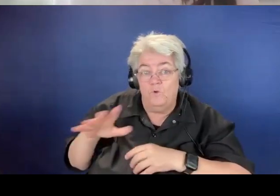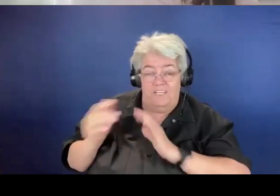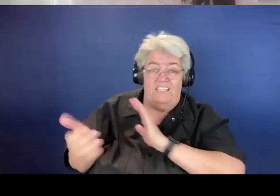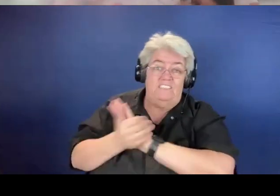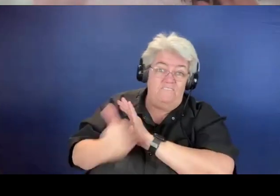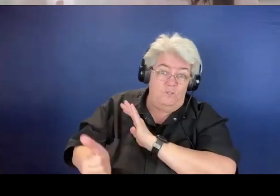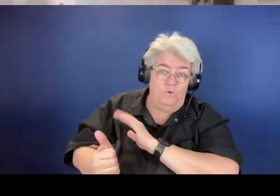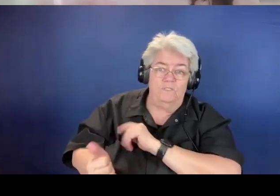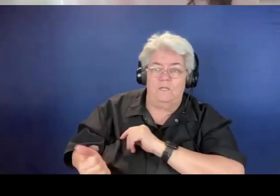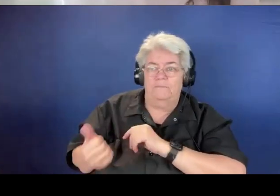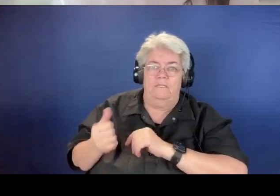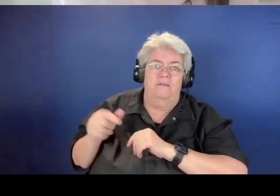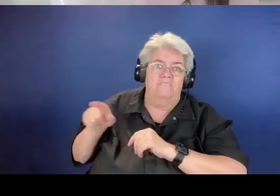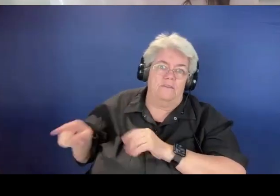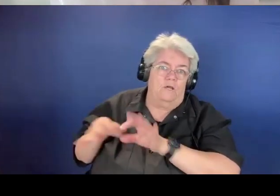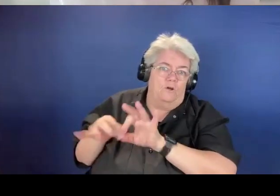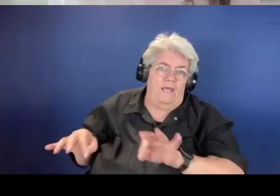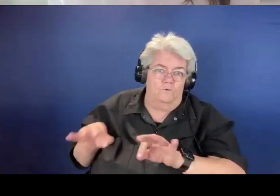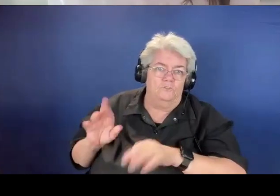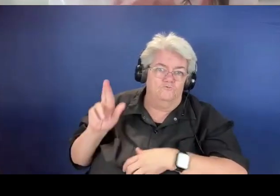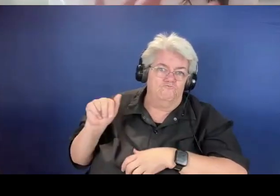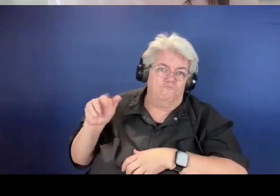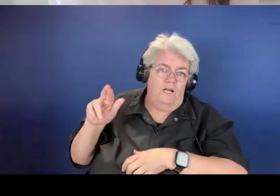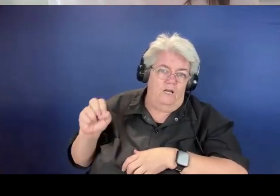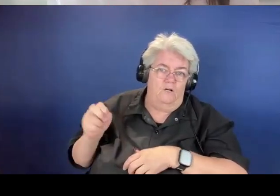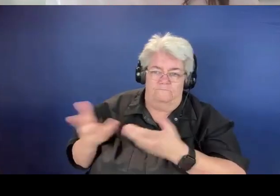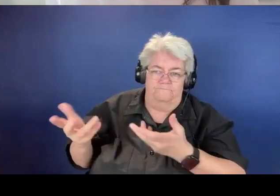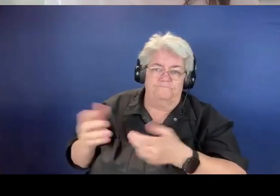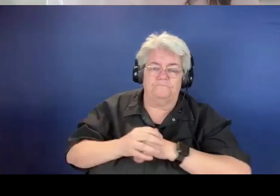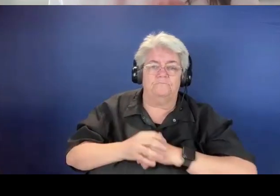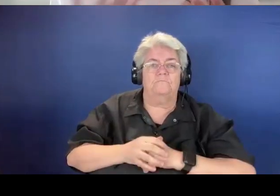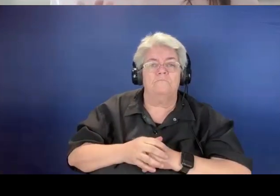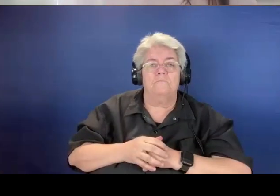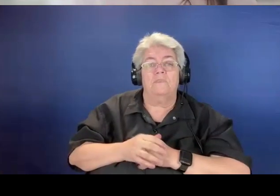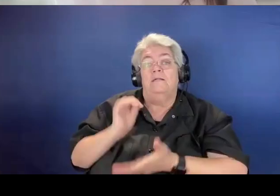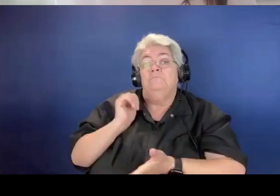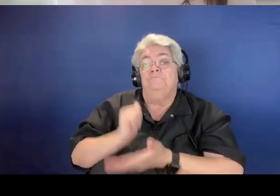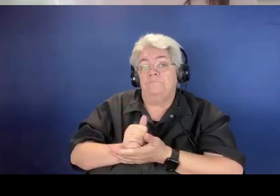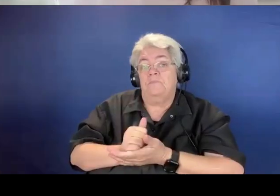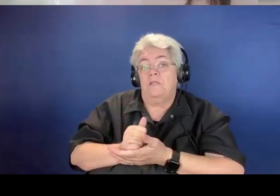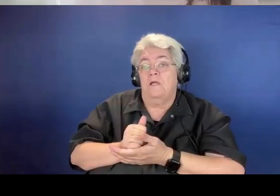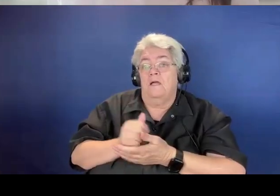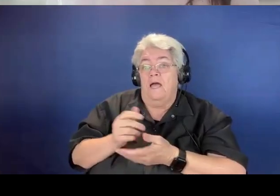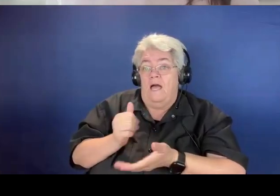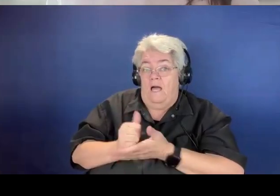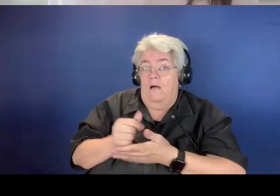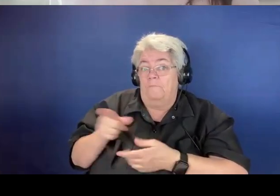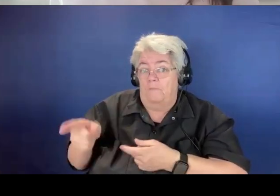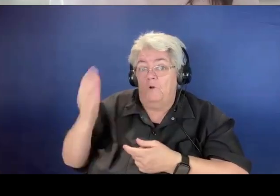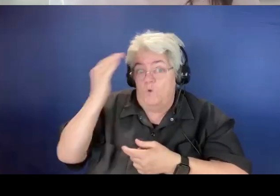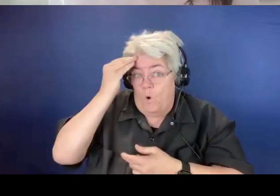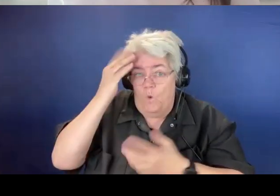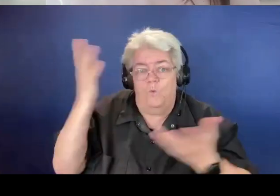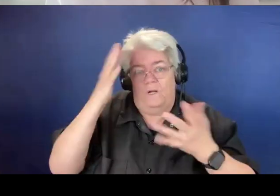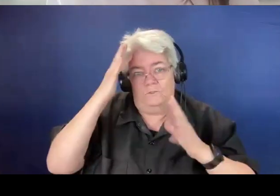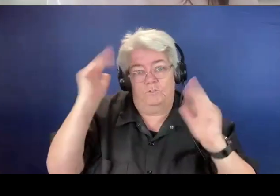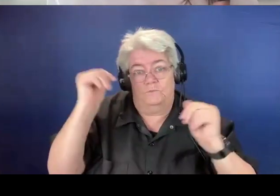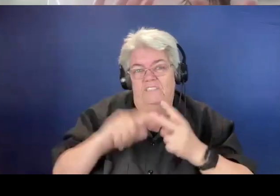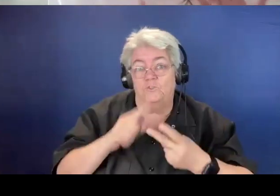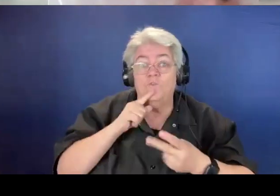that is not as common of a language, prep them ahead of time. Review what you're going to do if you are working with an interpreter, and